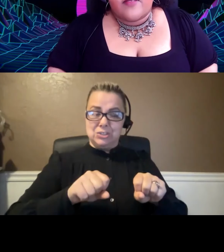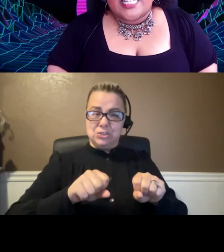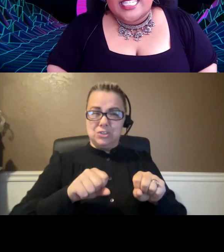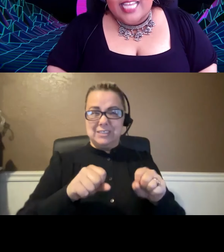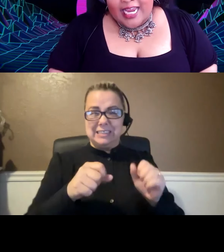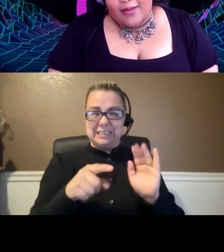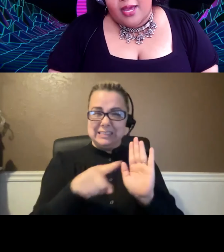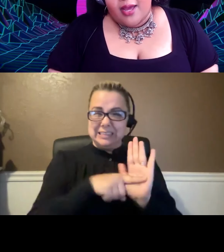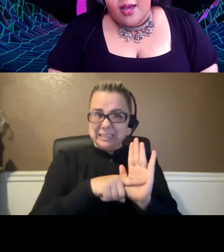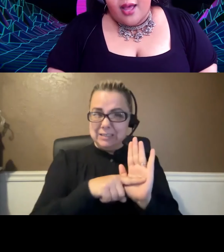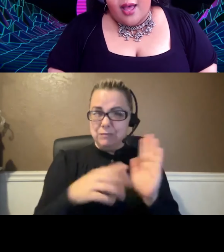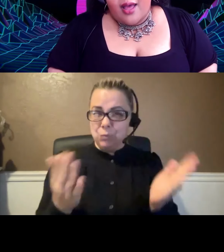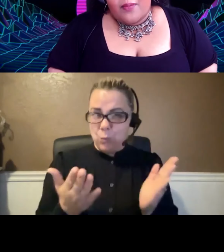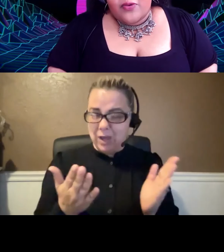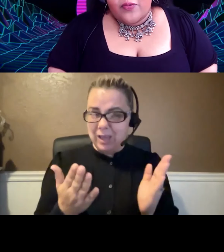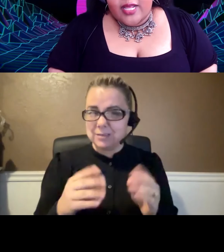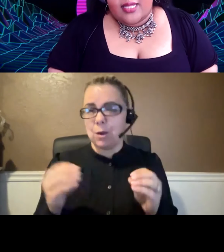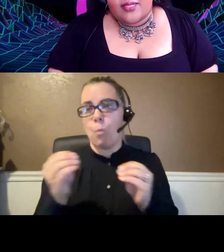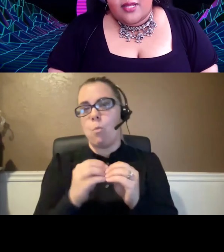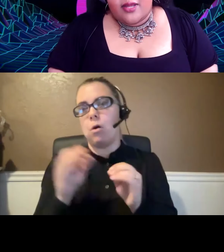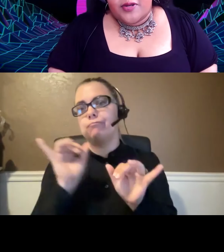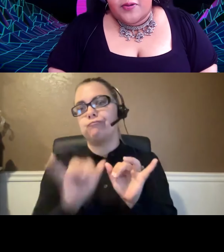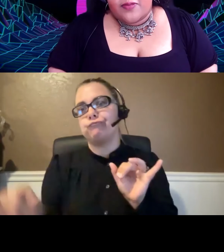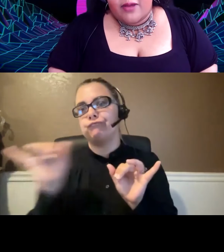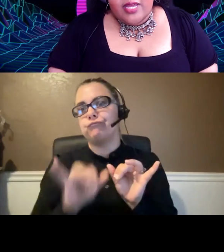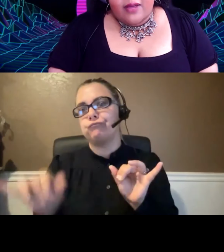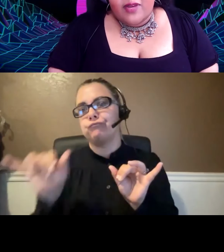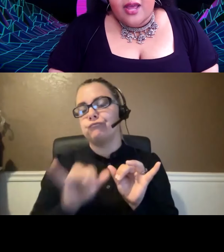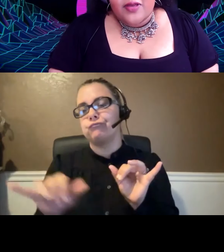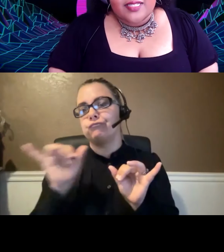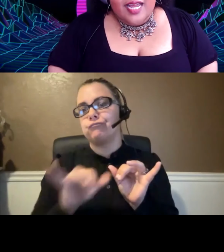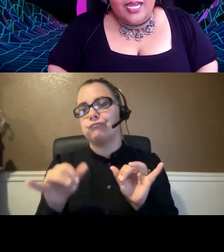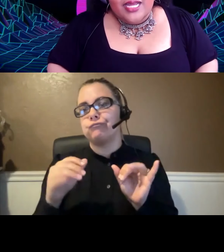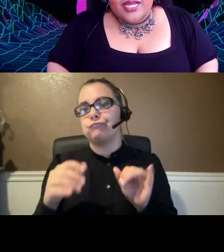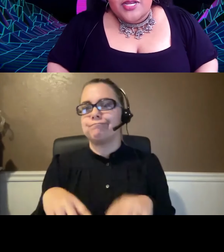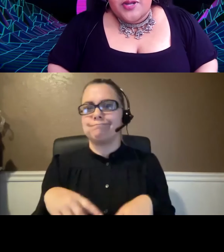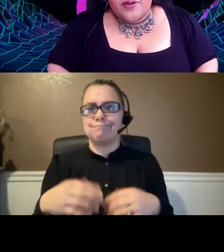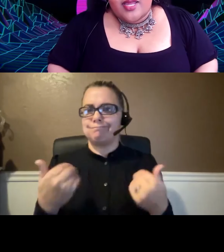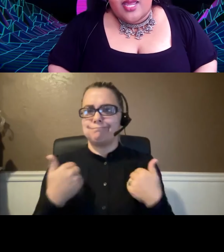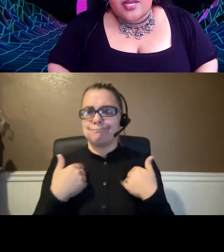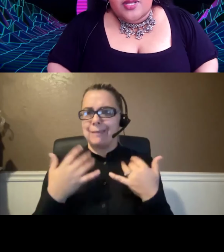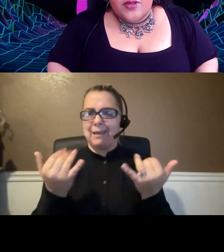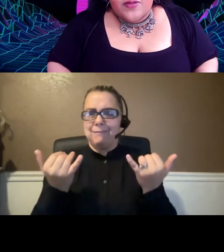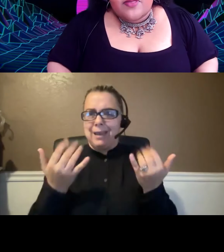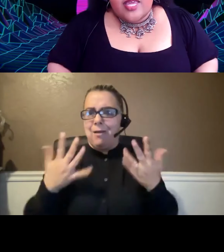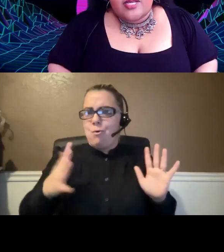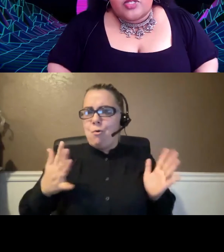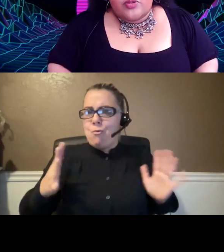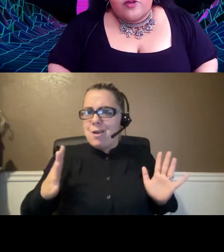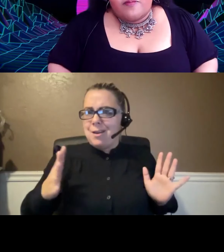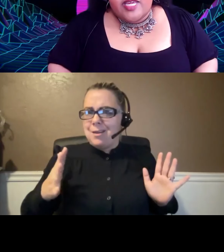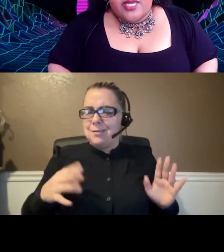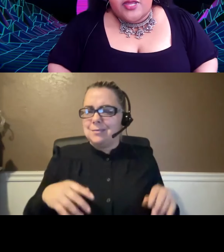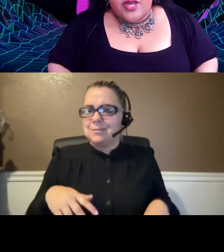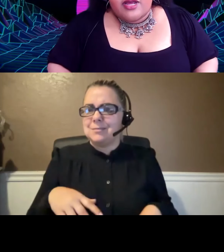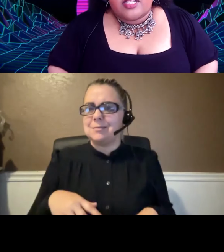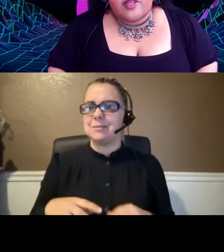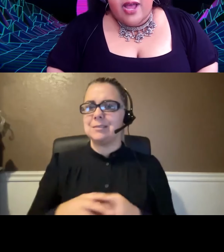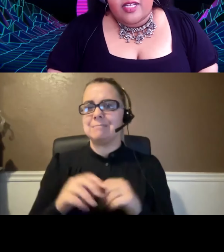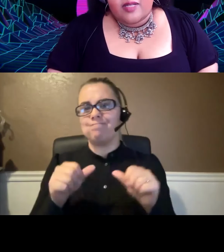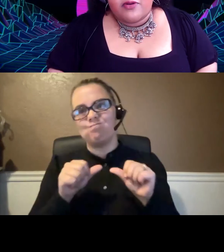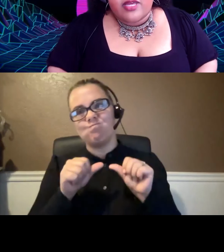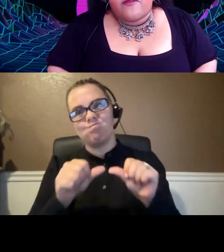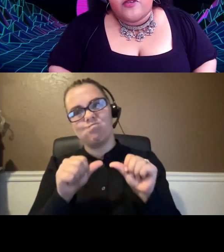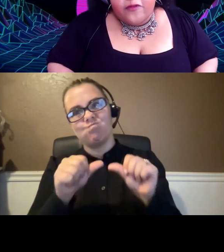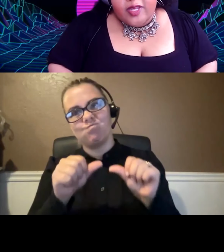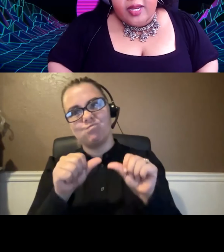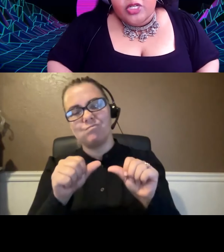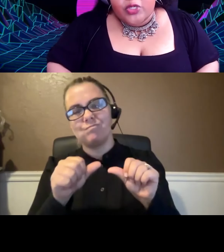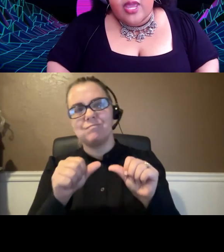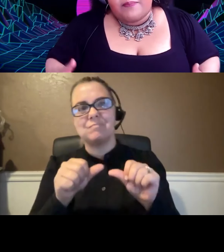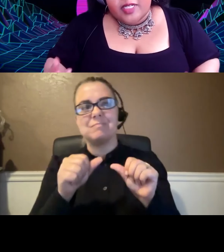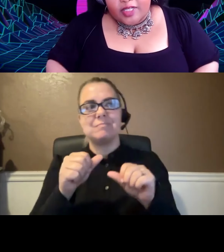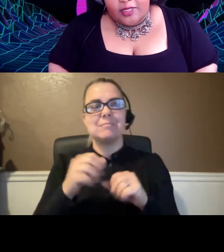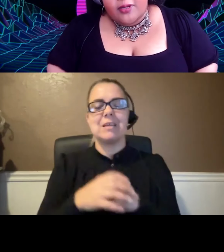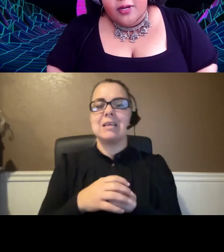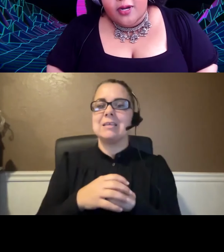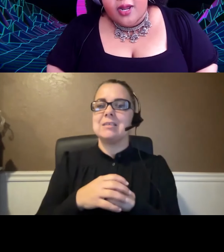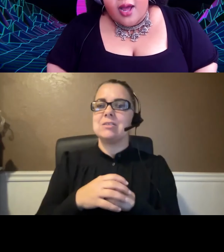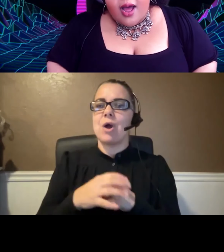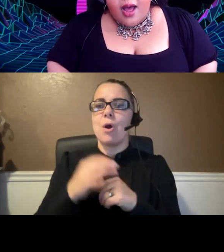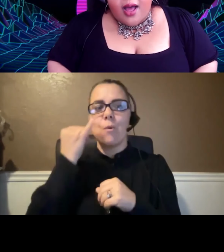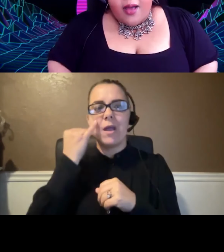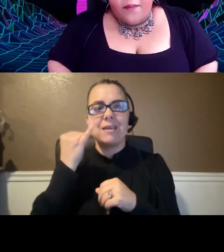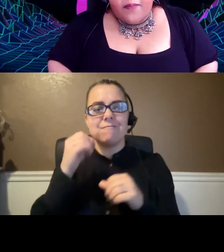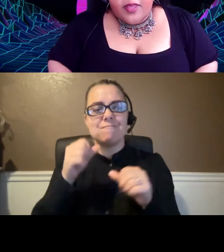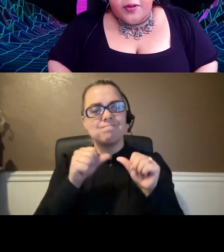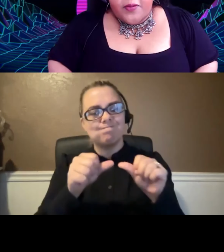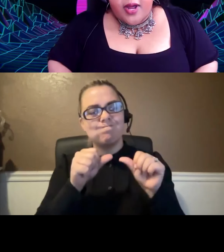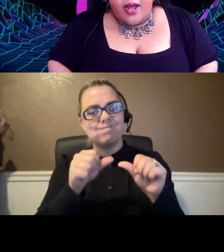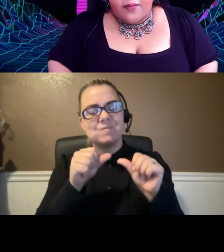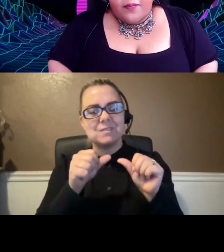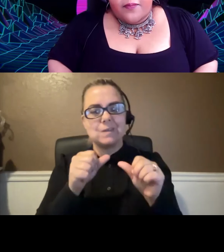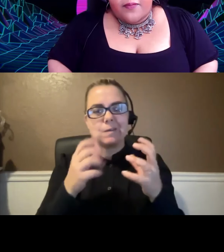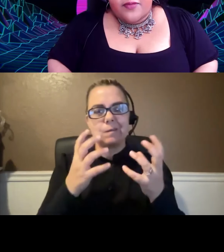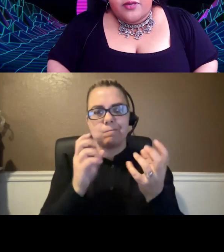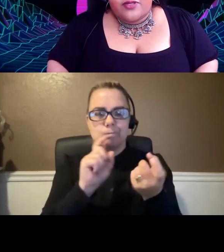the same that we have now. Again, things will be customizable if you fit into a particular user